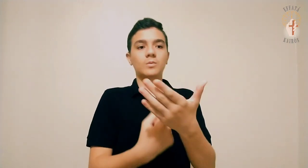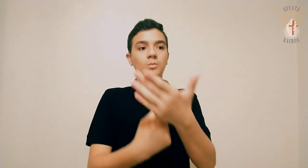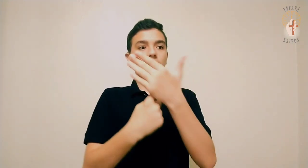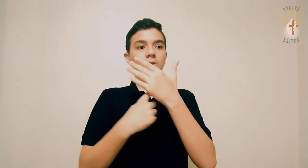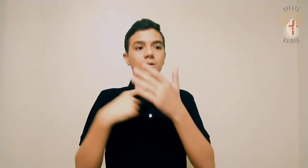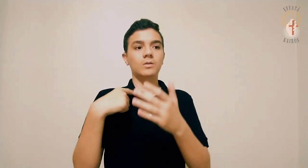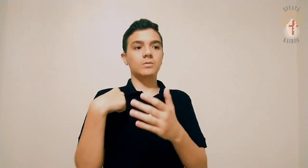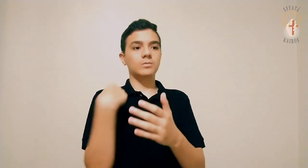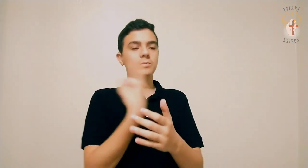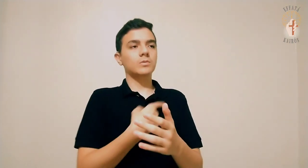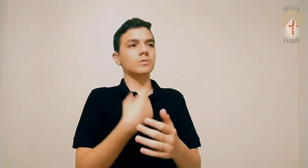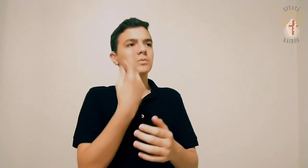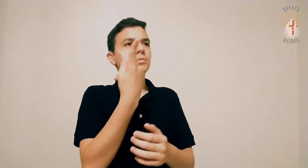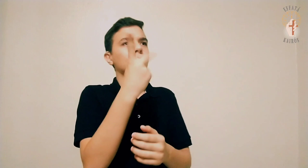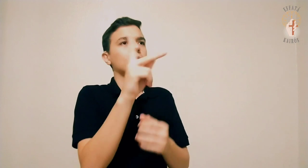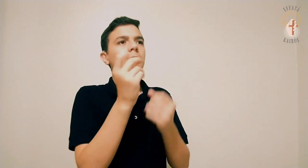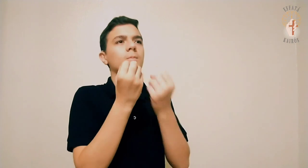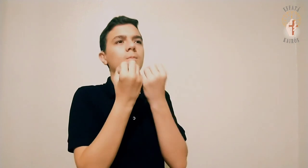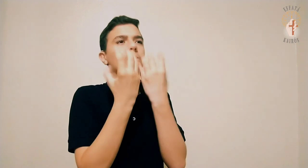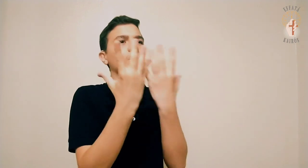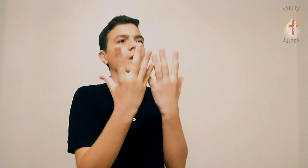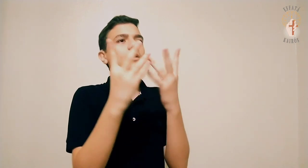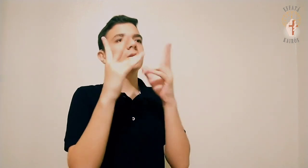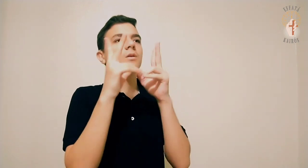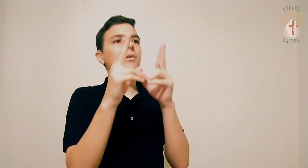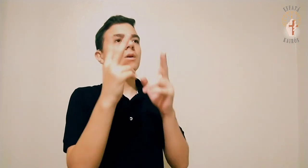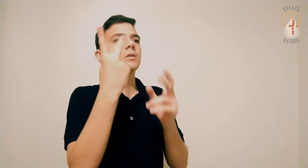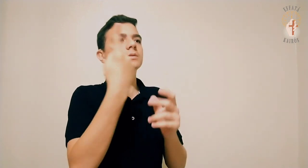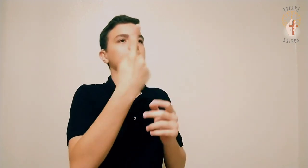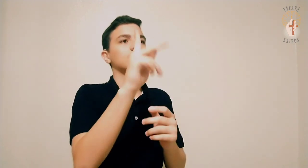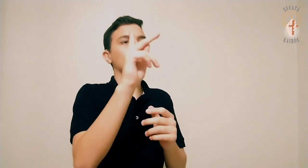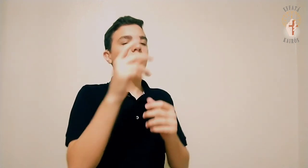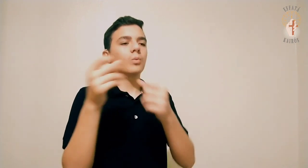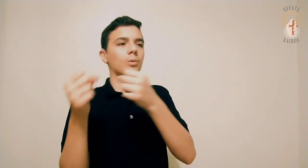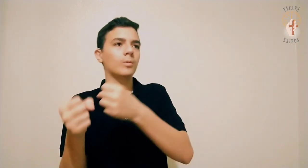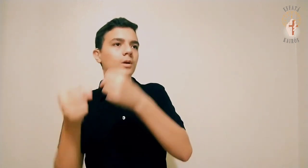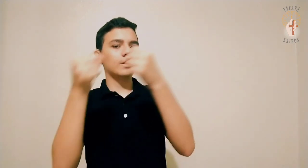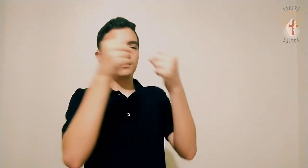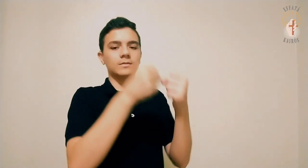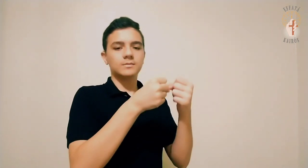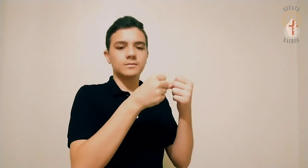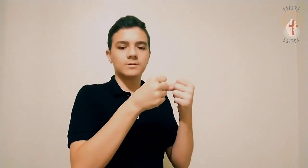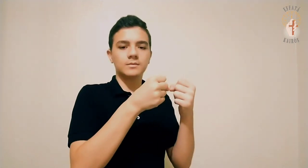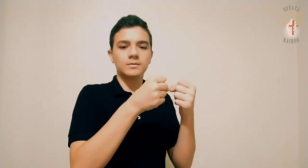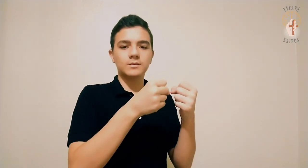show us that your goodness is equal to your power.